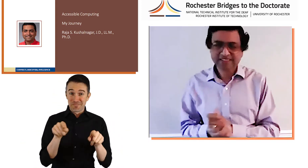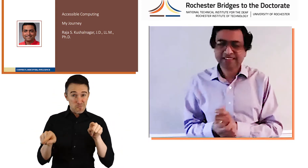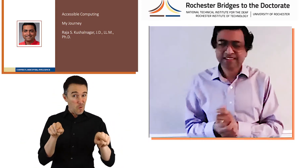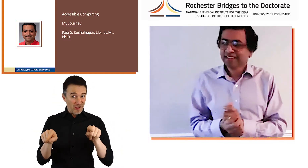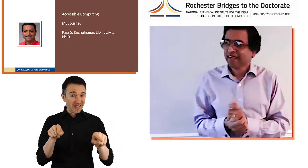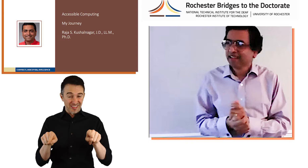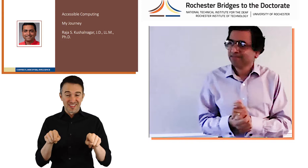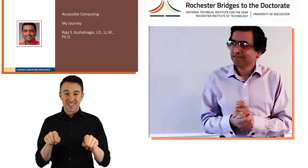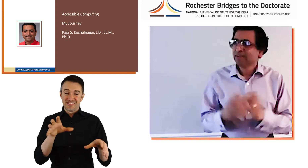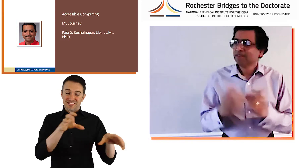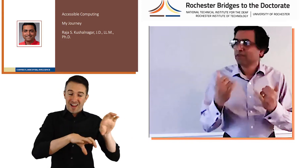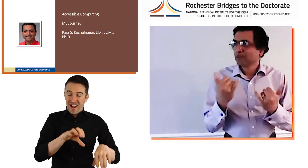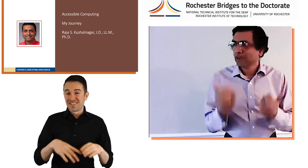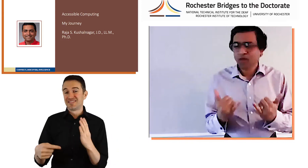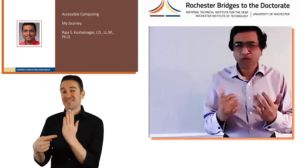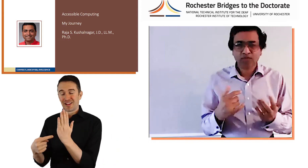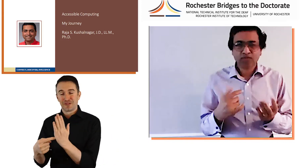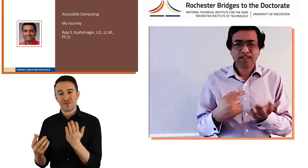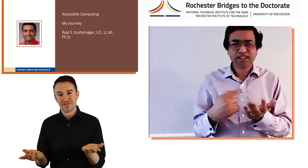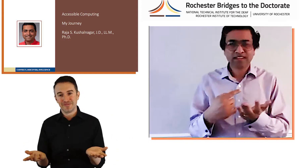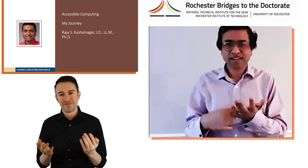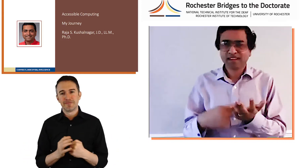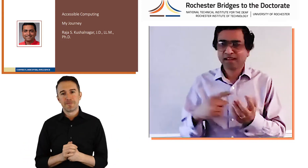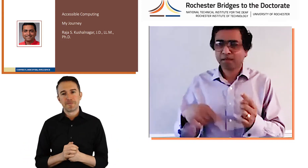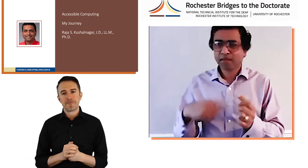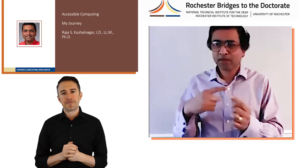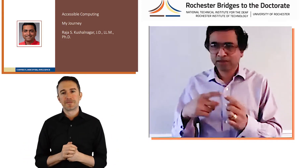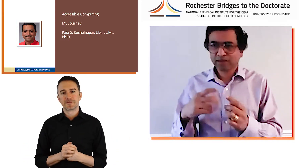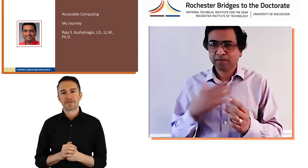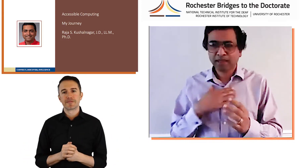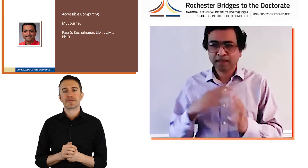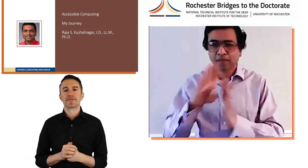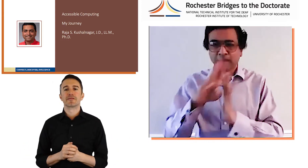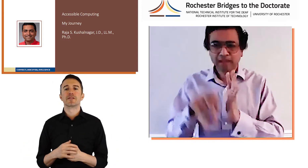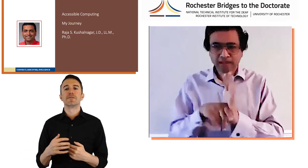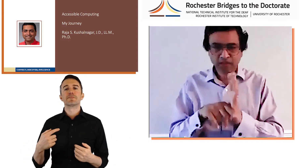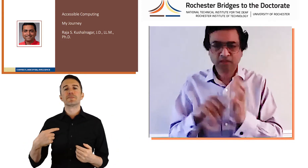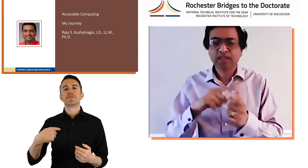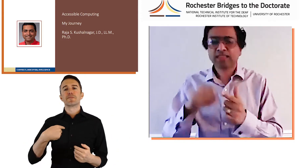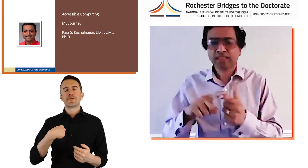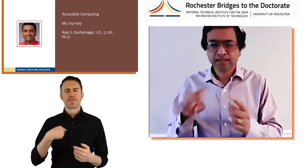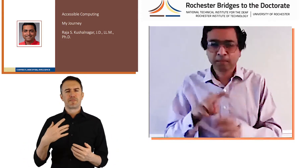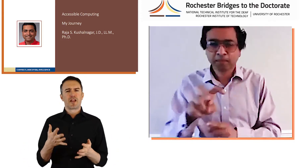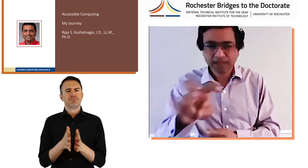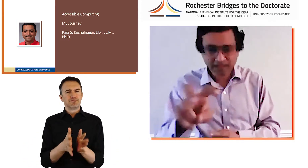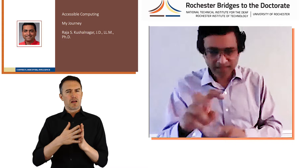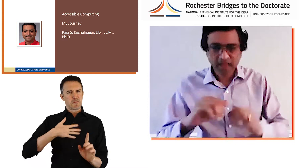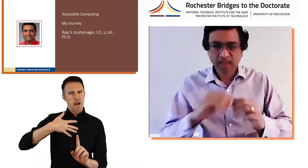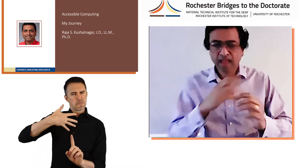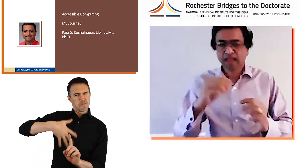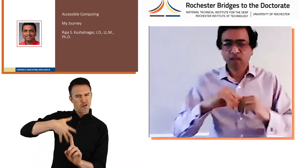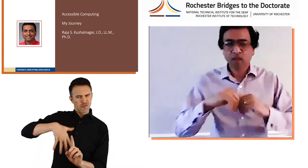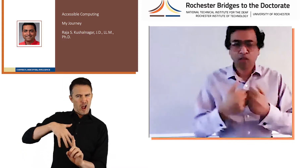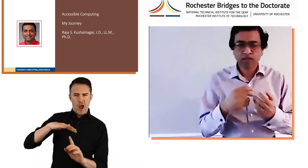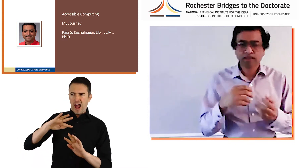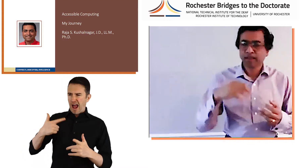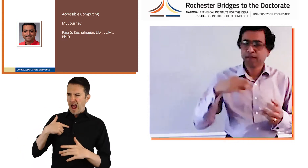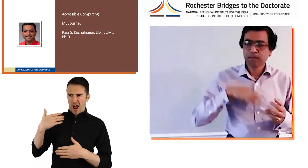and then a bit about my science and technology that I'm working on. So, today I'll talk about-- I'll start by talking about my background and my journey,